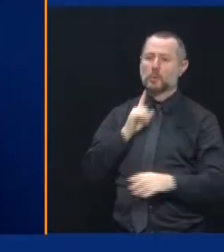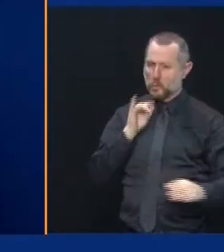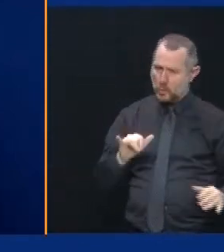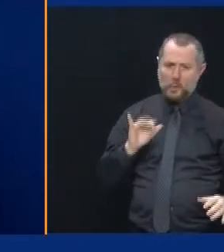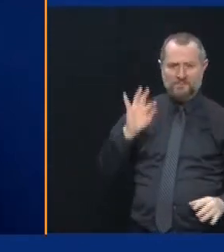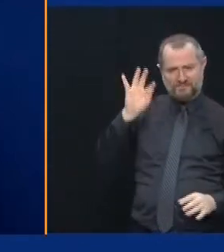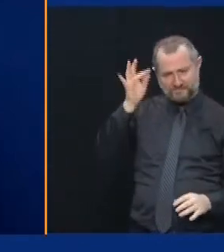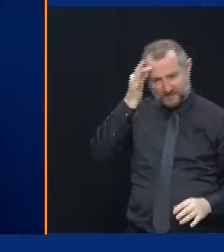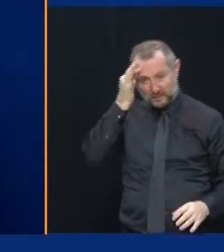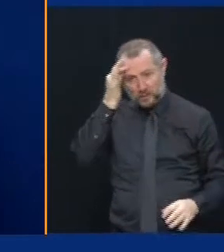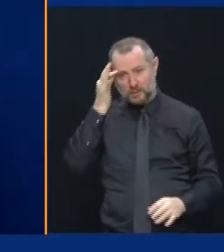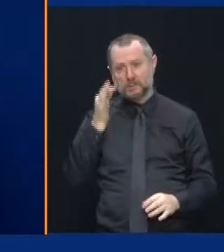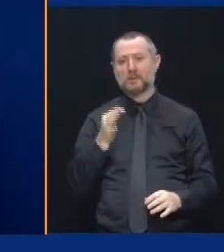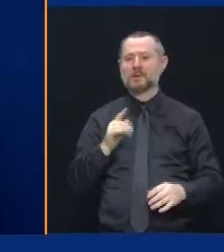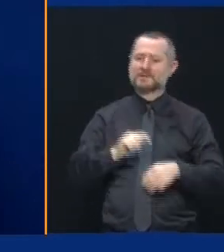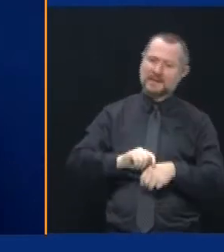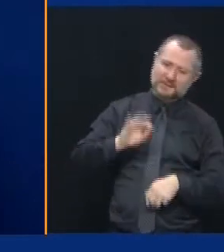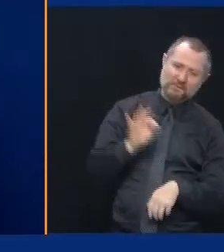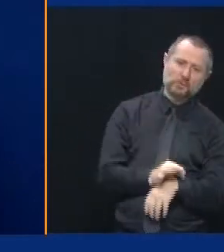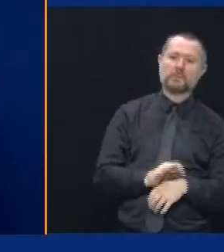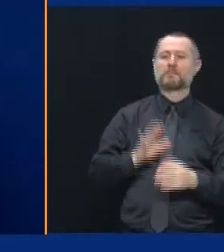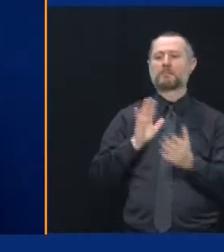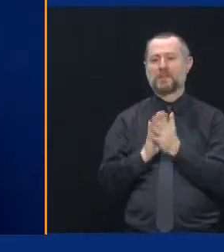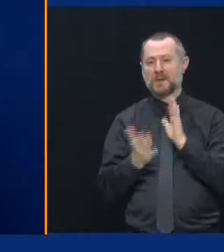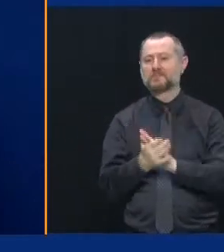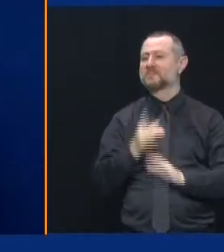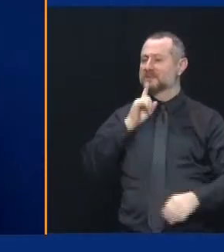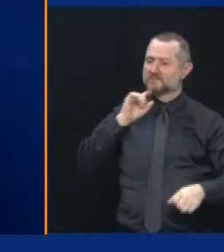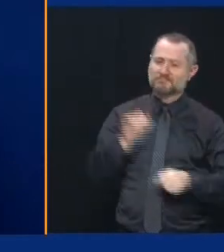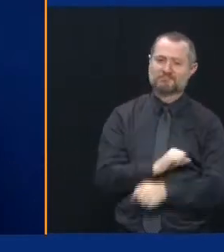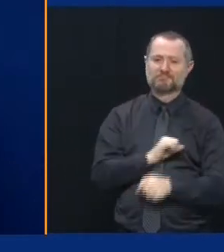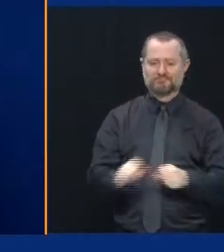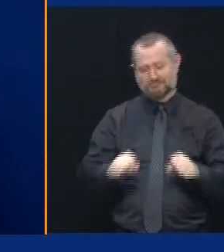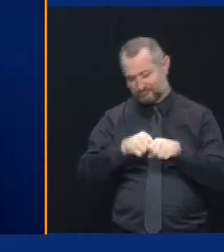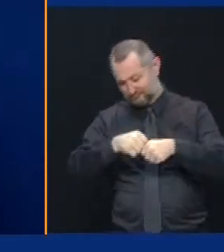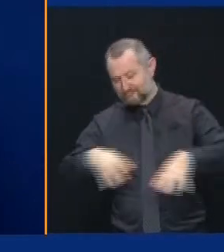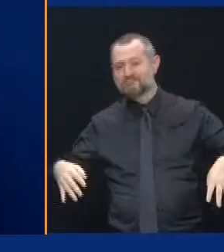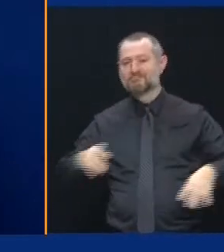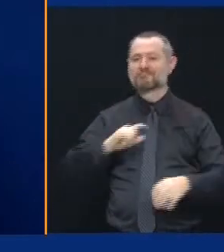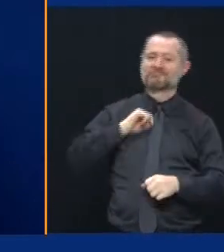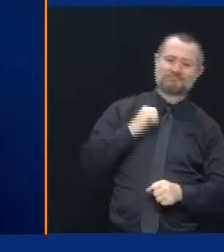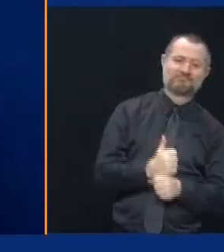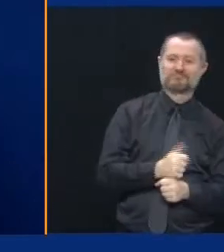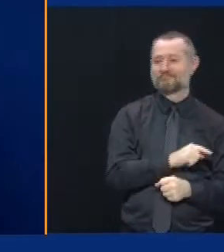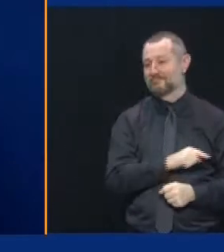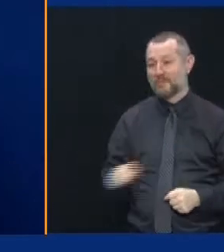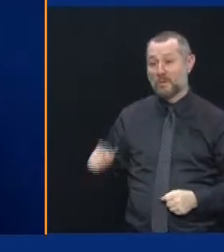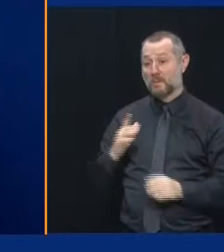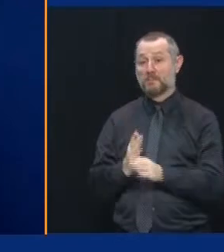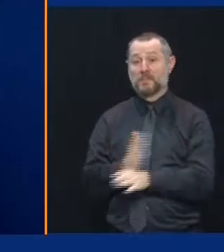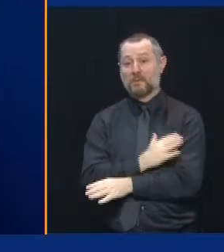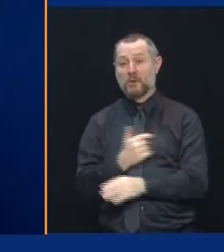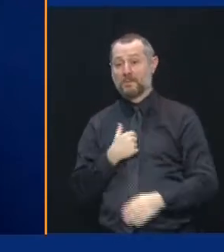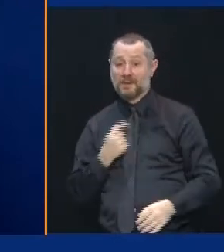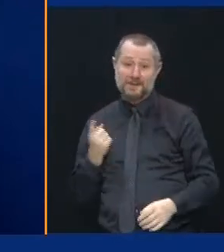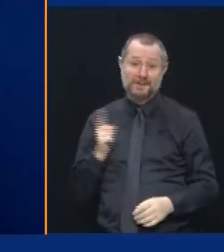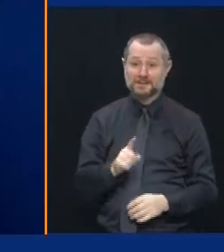OUR HEALTH EQUITY TASK FORCE. TODAY WE'RE EXCITED THE VISION FOR THE FEDERAL VERSION OF A COVID-19 HEALTH EQUITY TASK